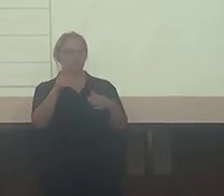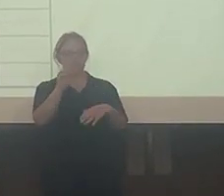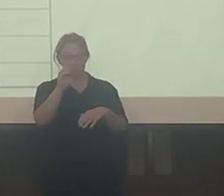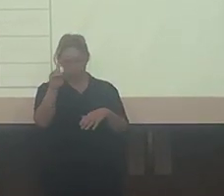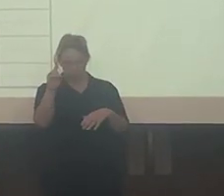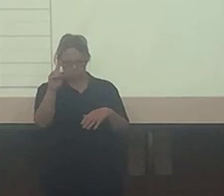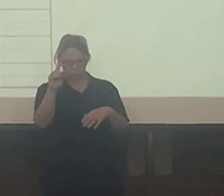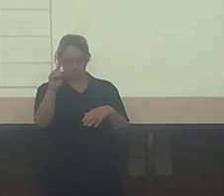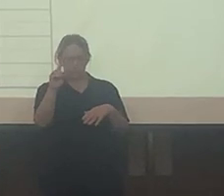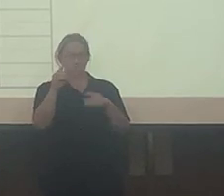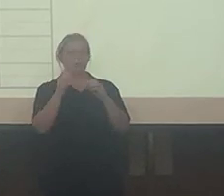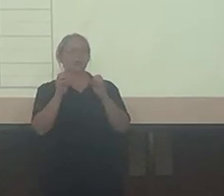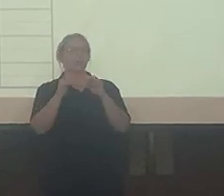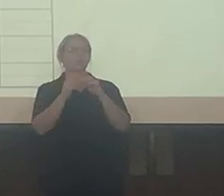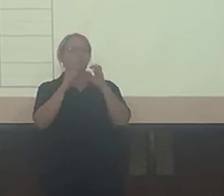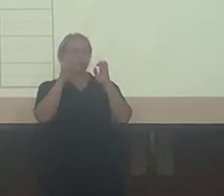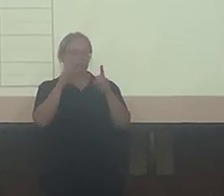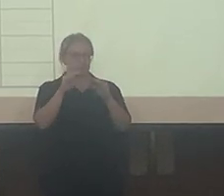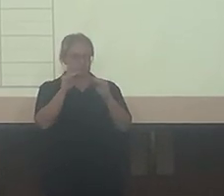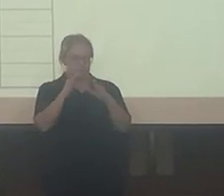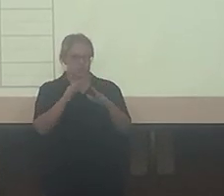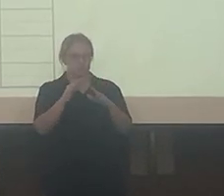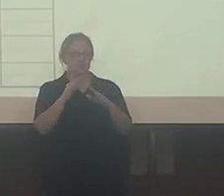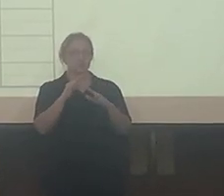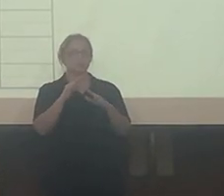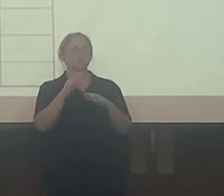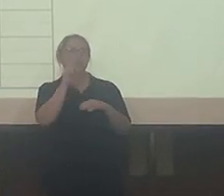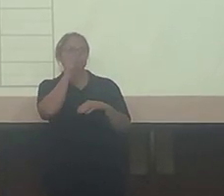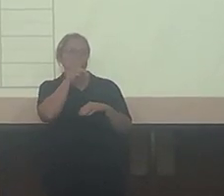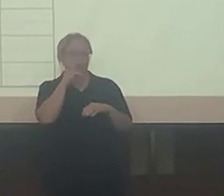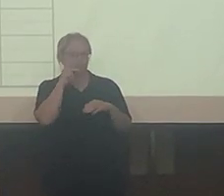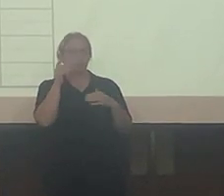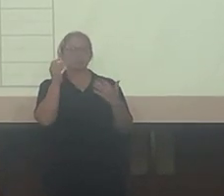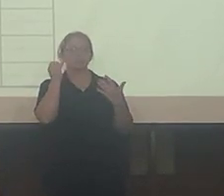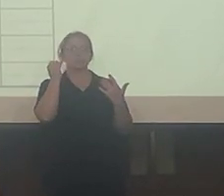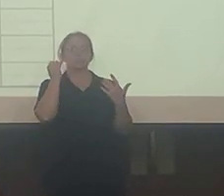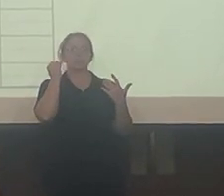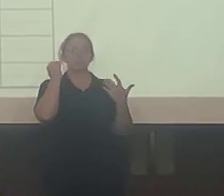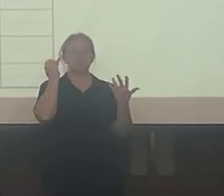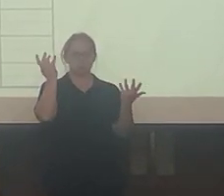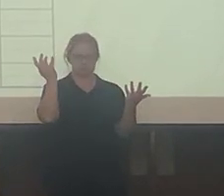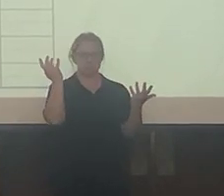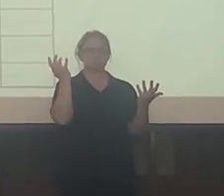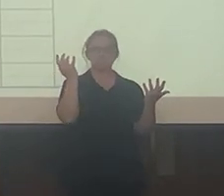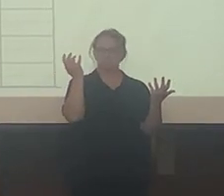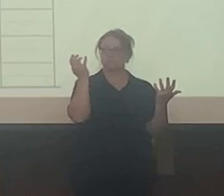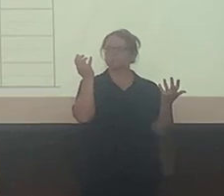or a special ed teacher or a speech pathologist if your child isn't identified yeah yes so like